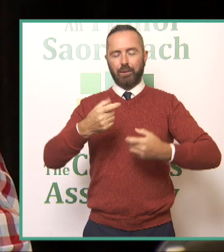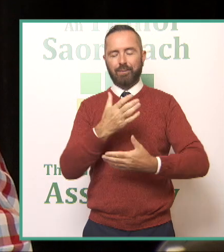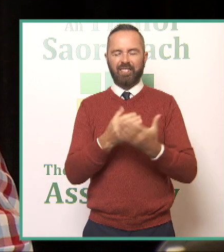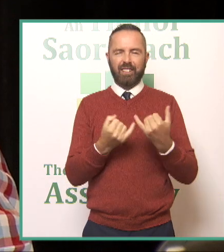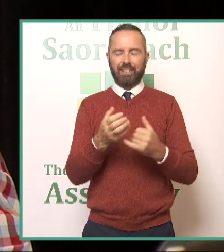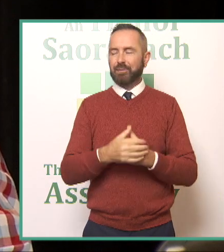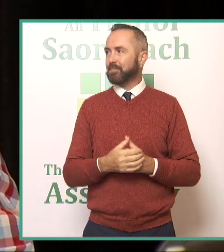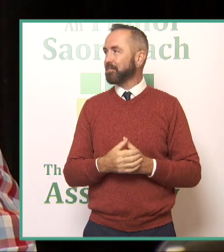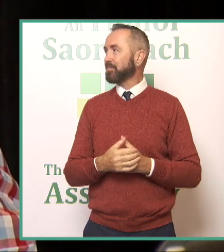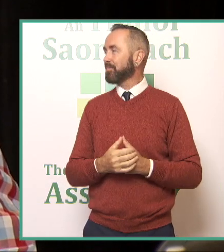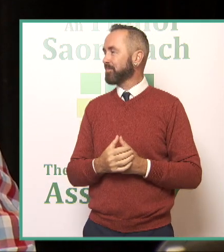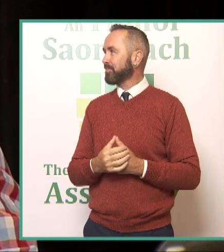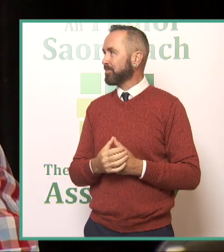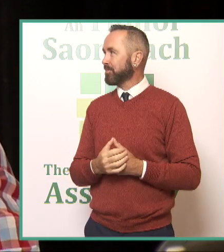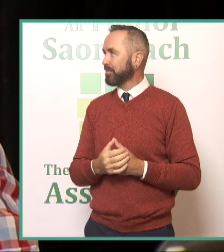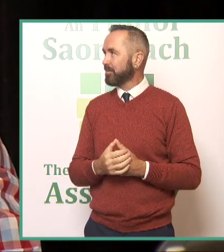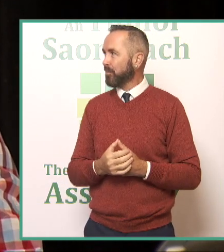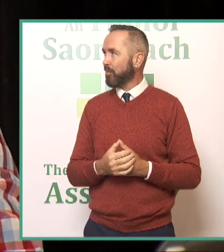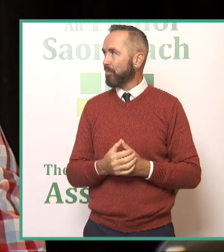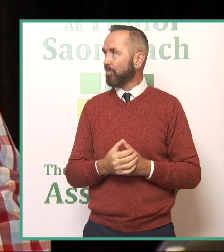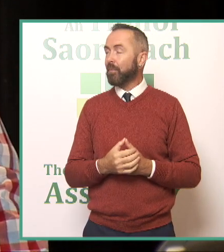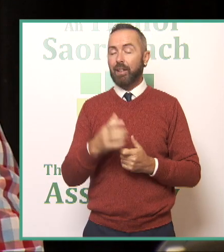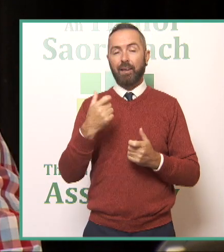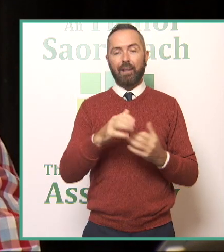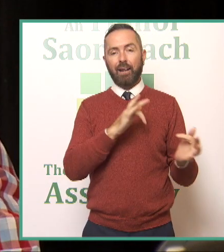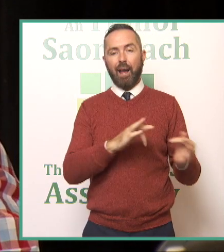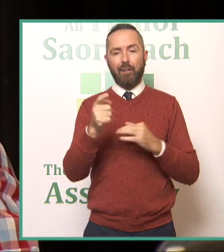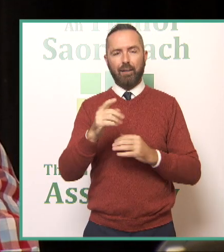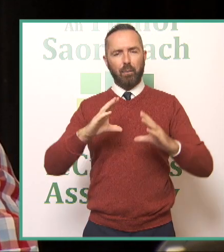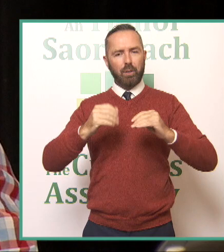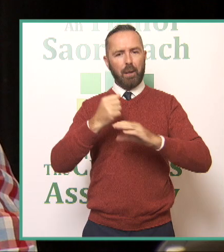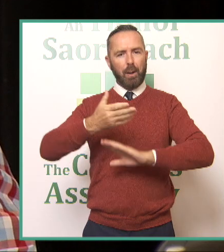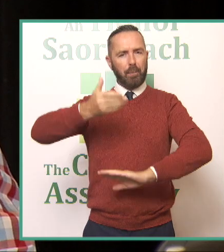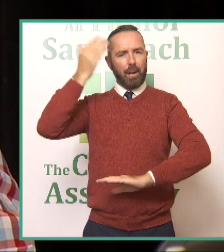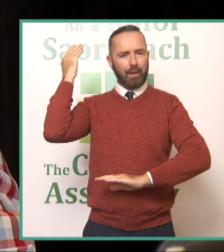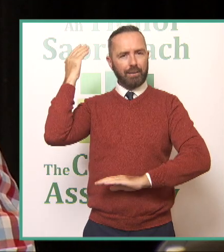And after that, we we were chatting about things from the past and one of the one of the day